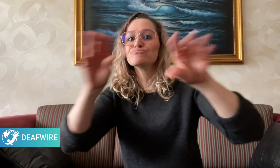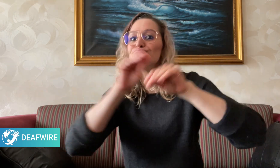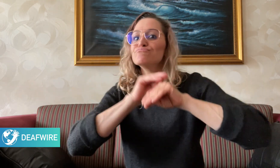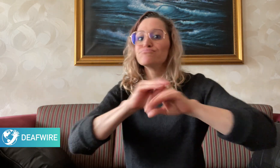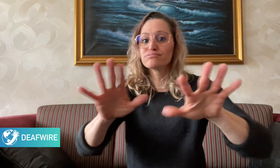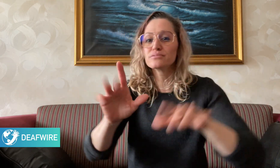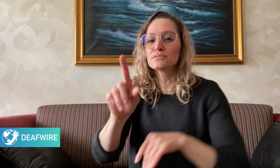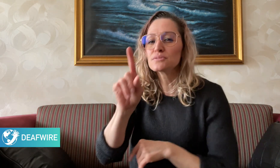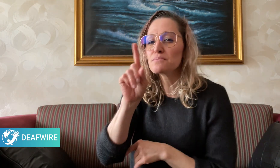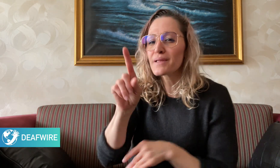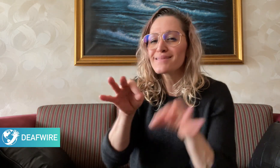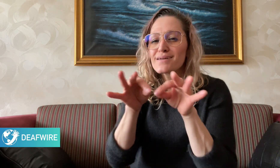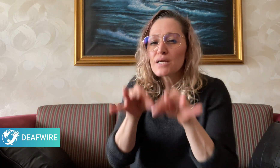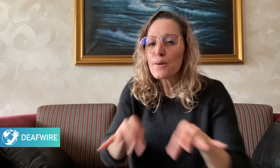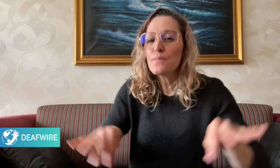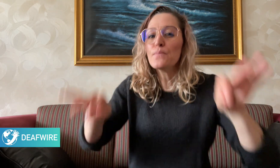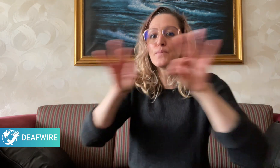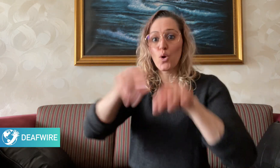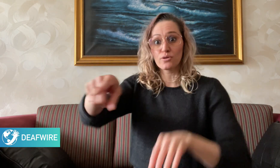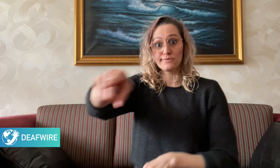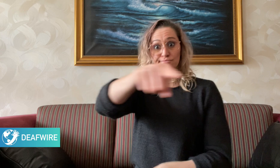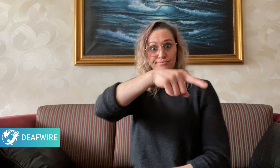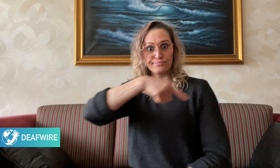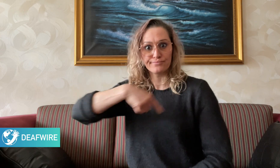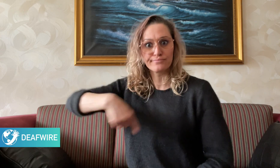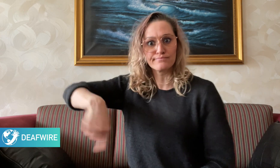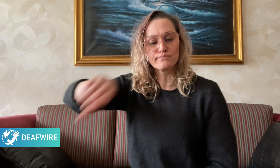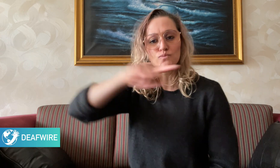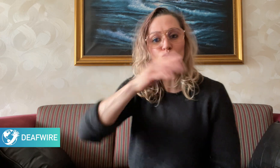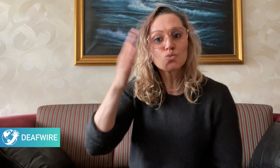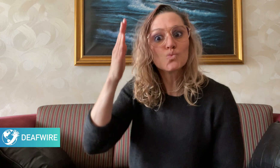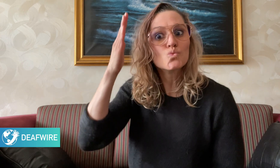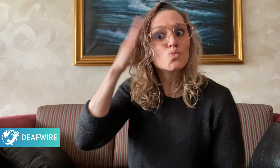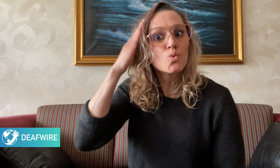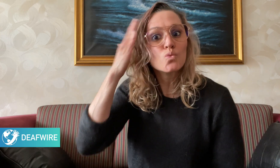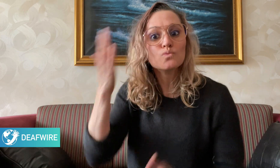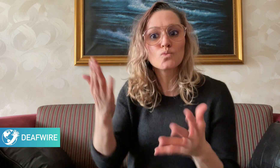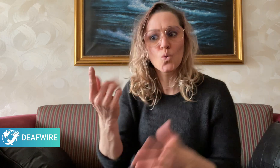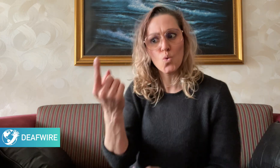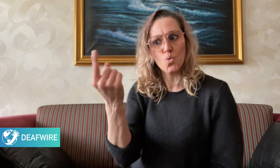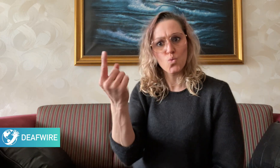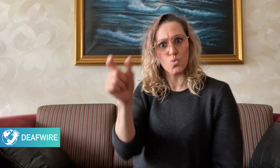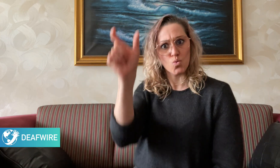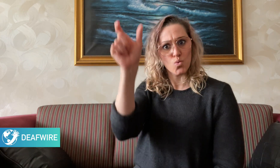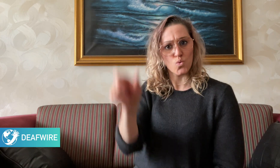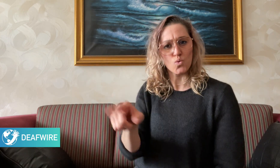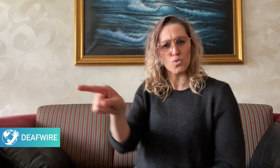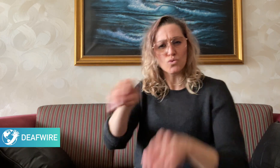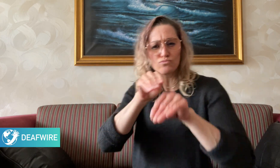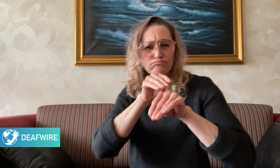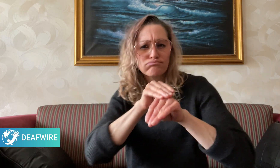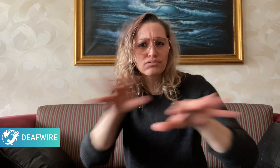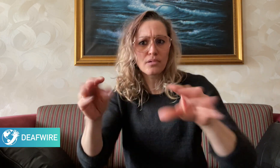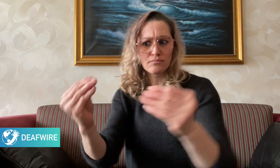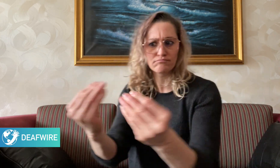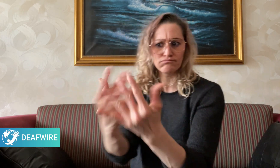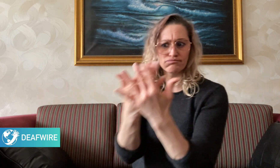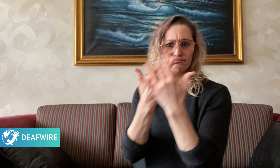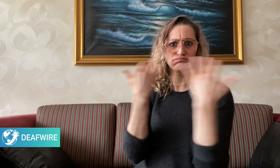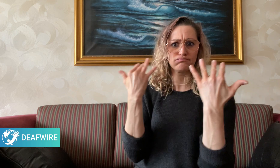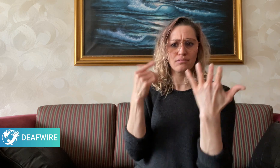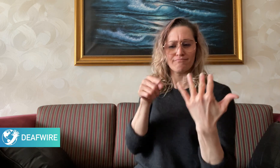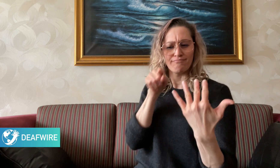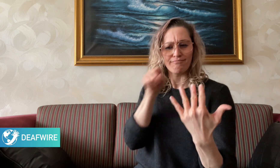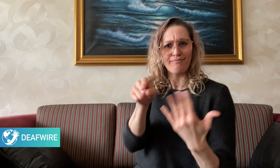it is important to be aware of who we get our information from,